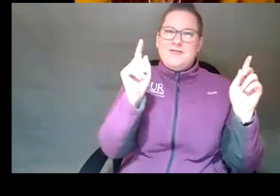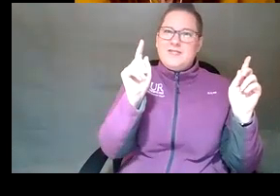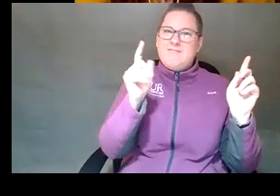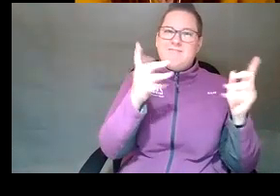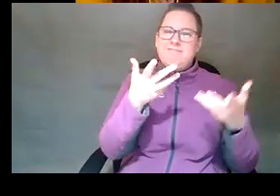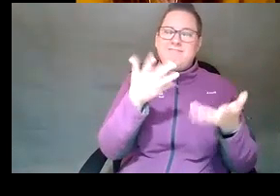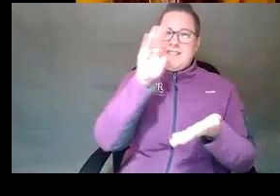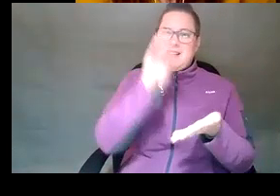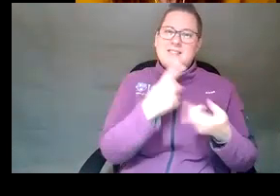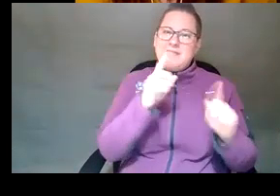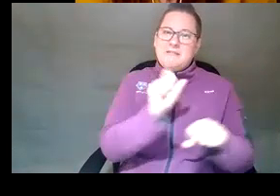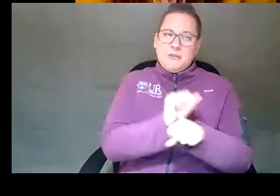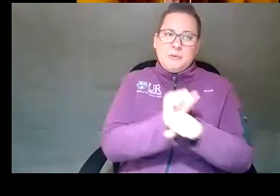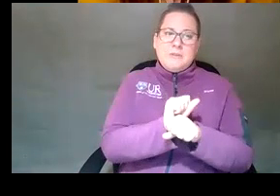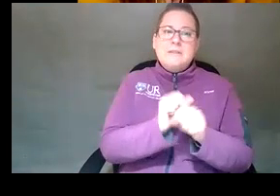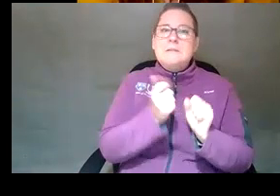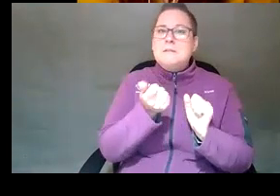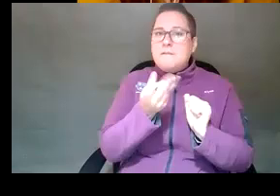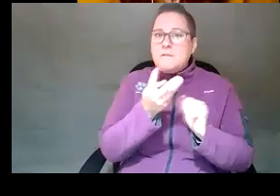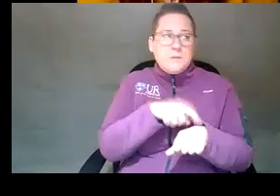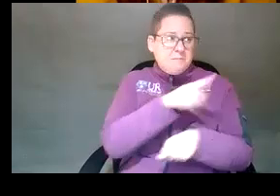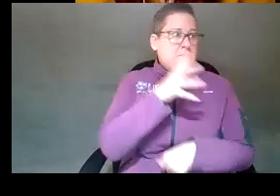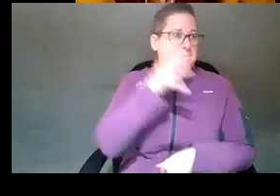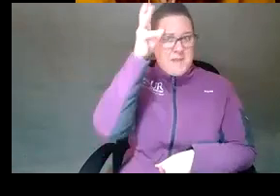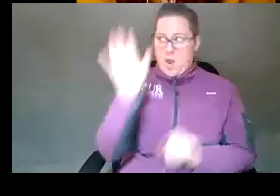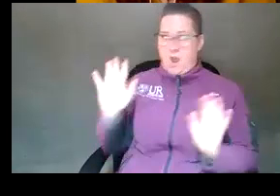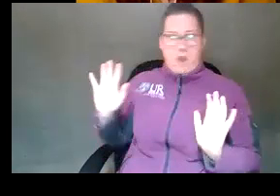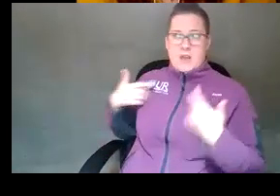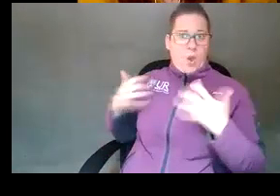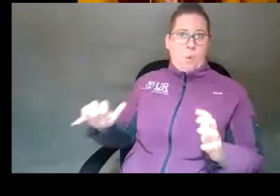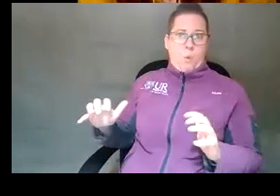a few cases parents did not want to use zoom apparently due to the sense that it would be